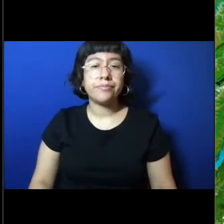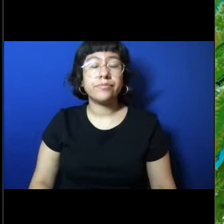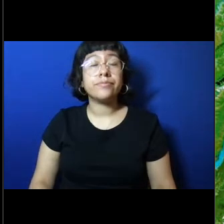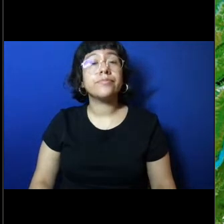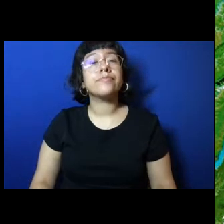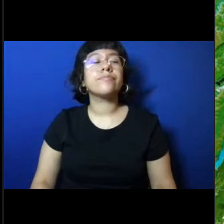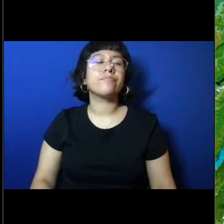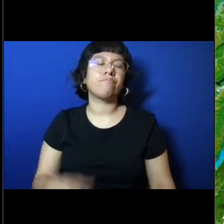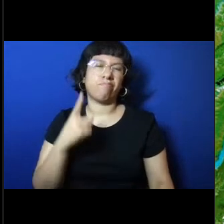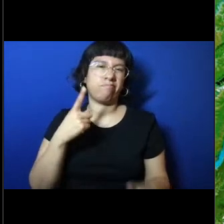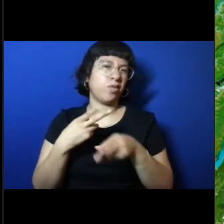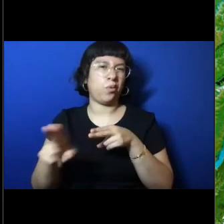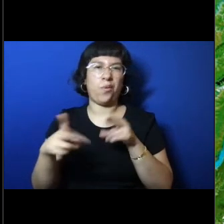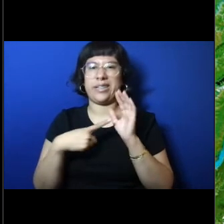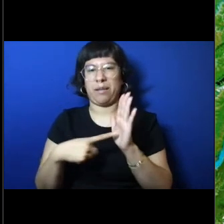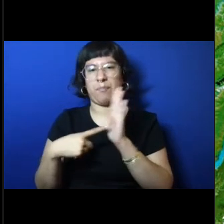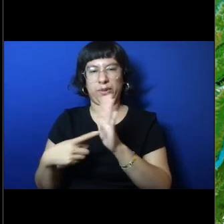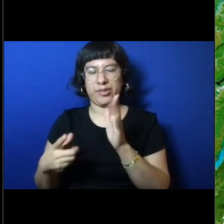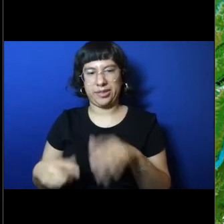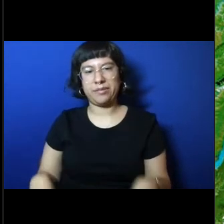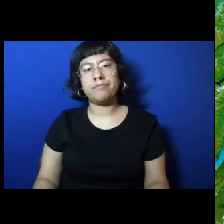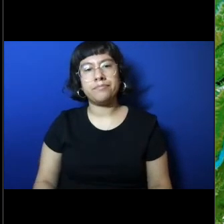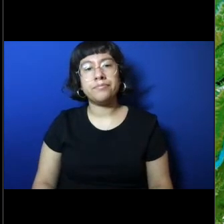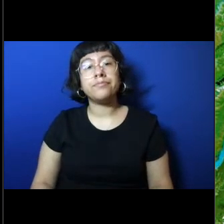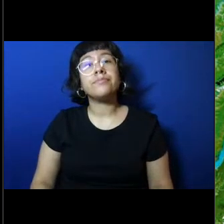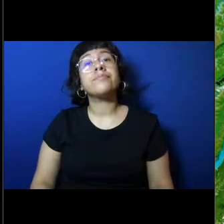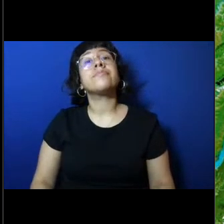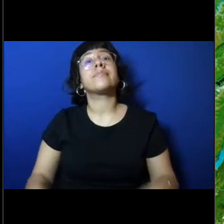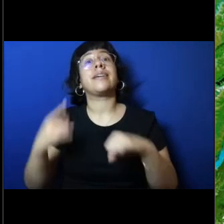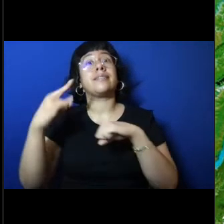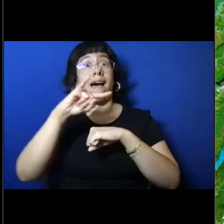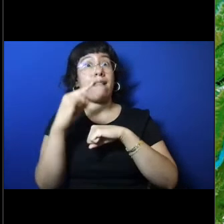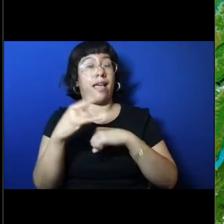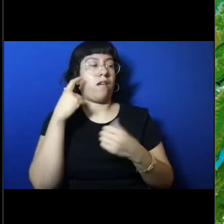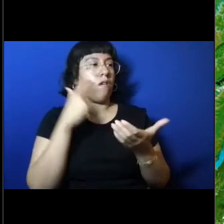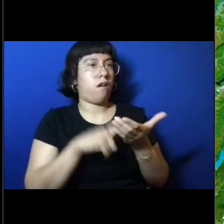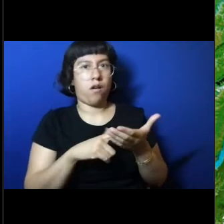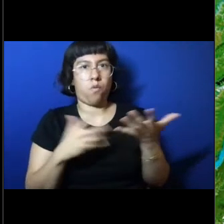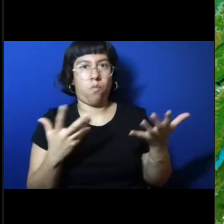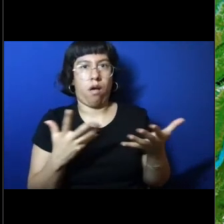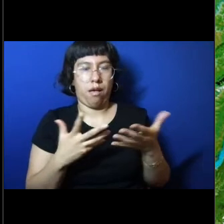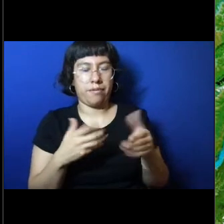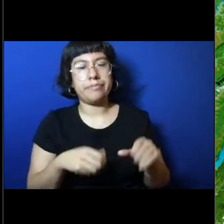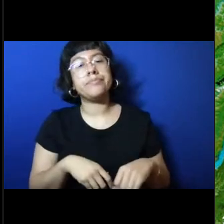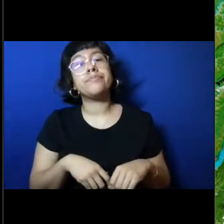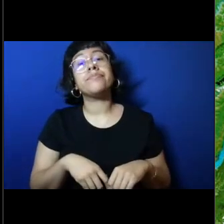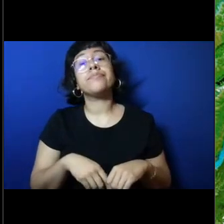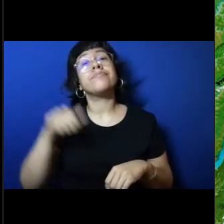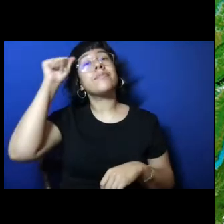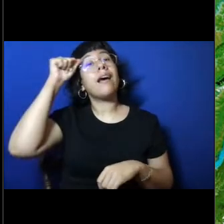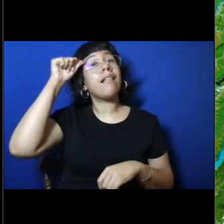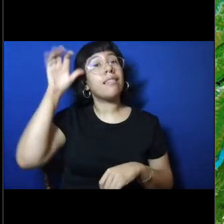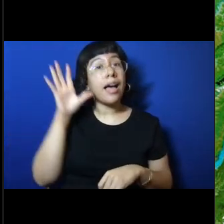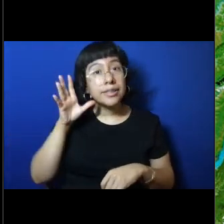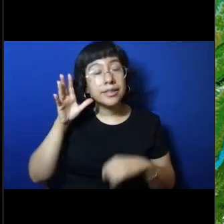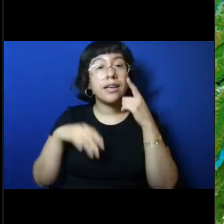of some events that have happened that satellites have helped with. The one is based up in Alaska. There's a, the Yukon river